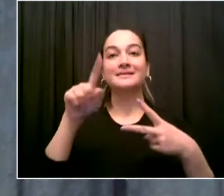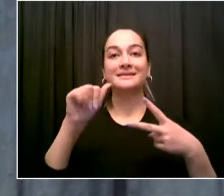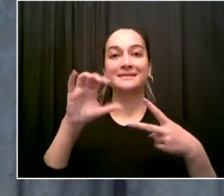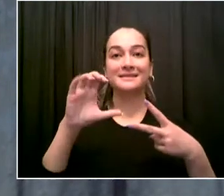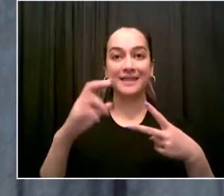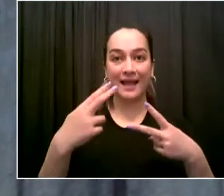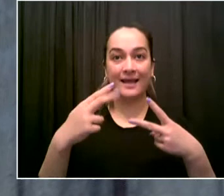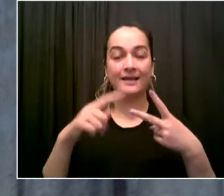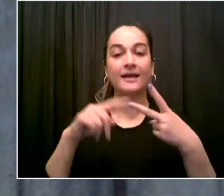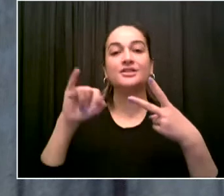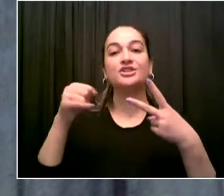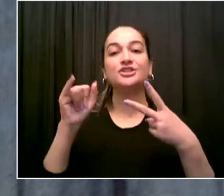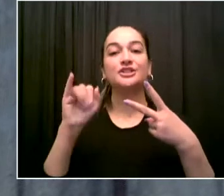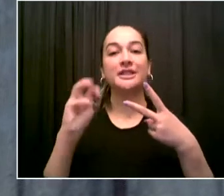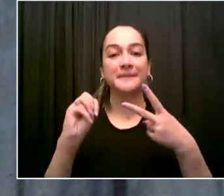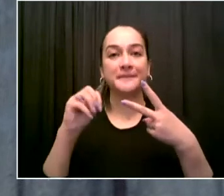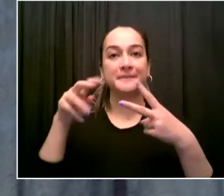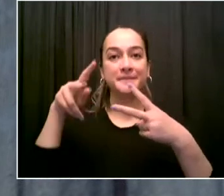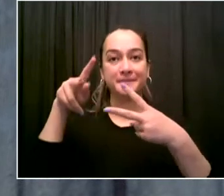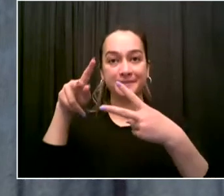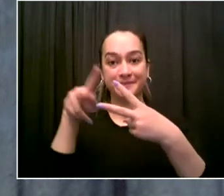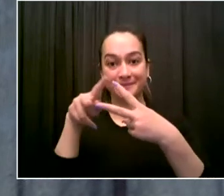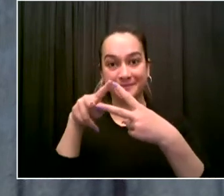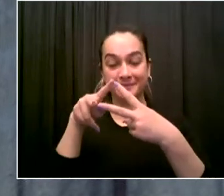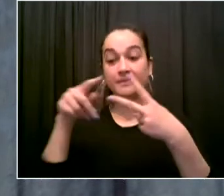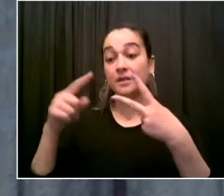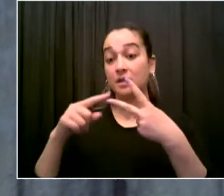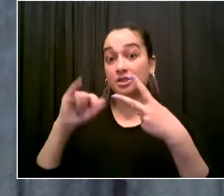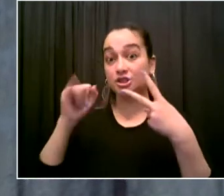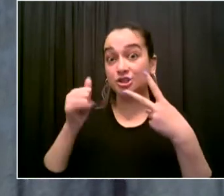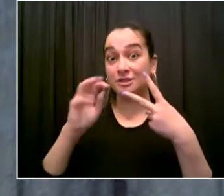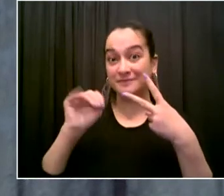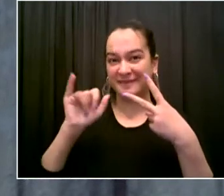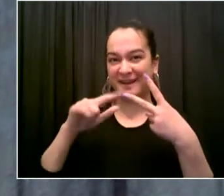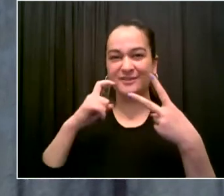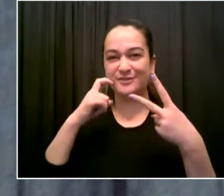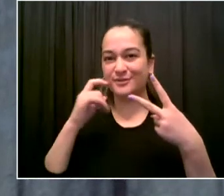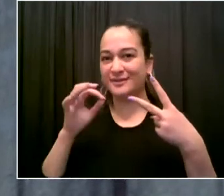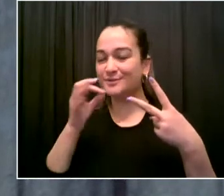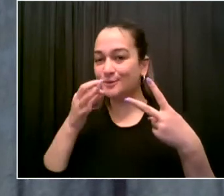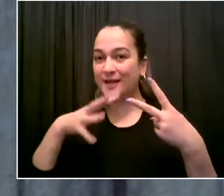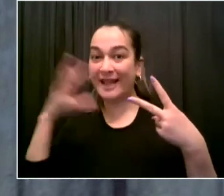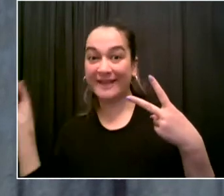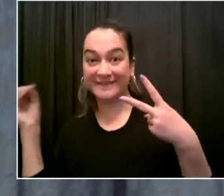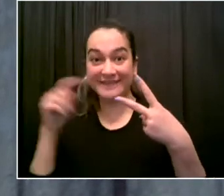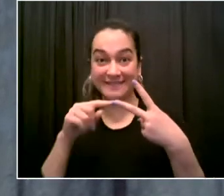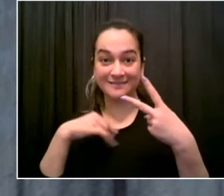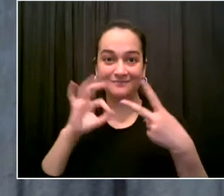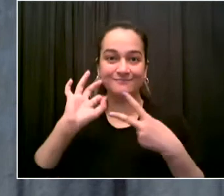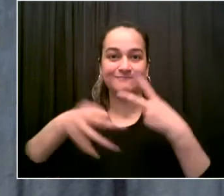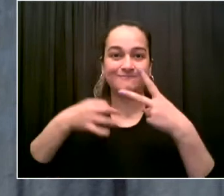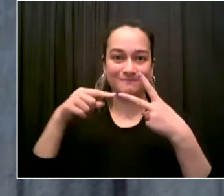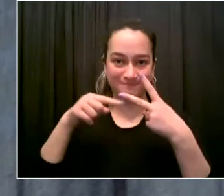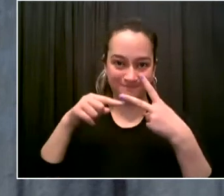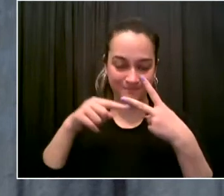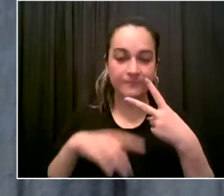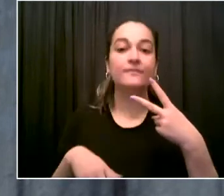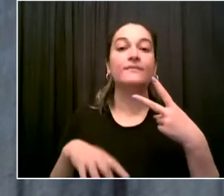ZH CARTEAND JIM JOHNSON. I